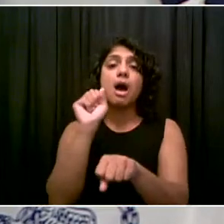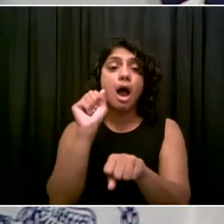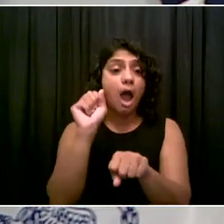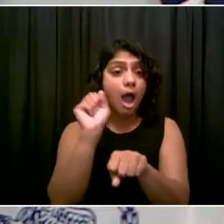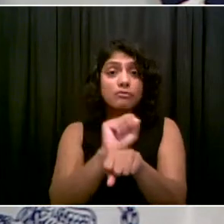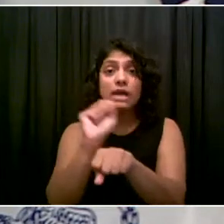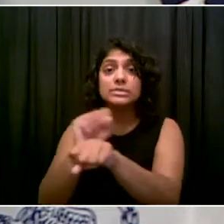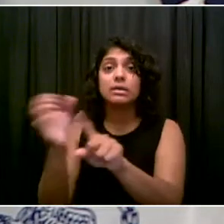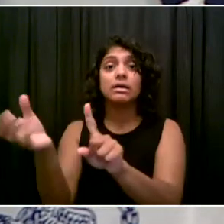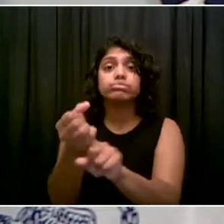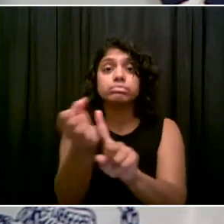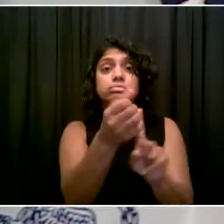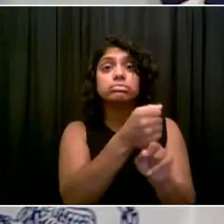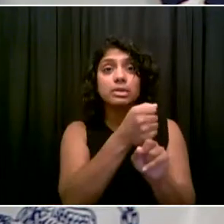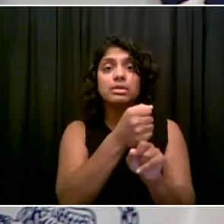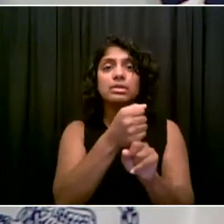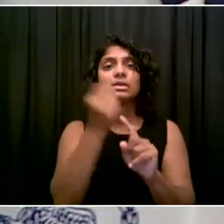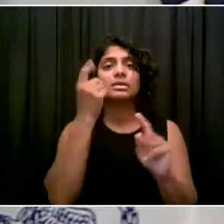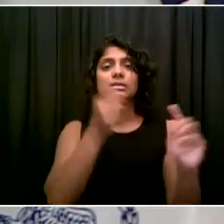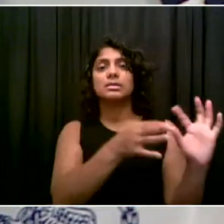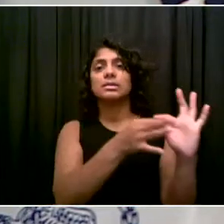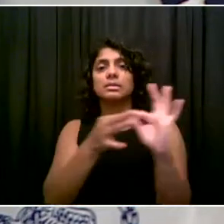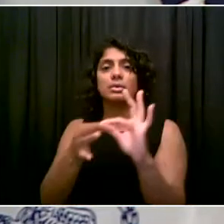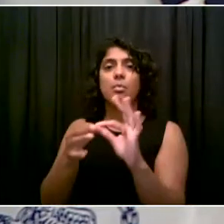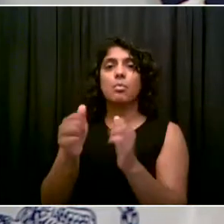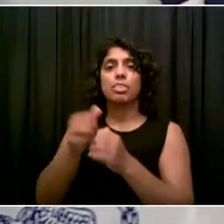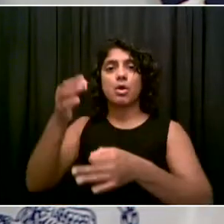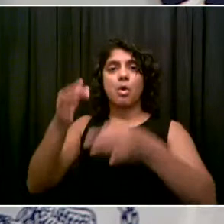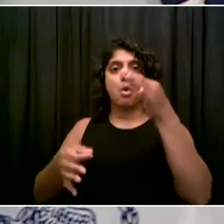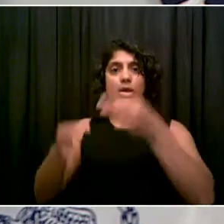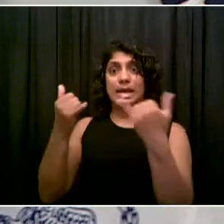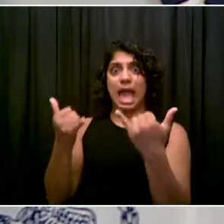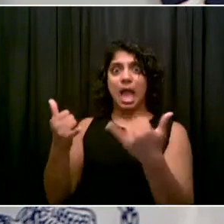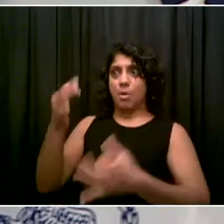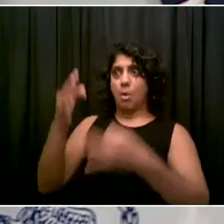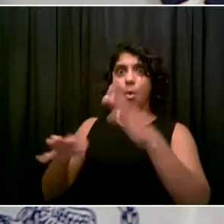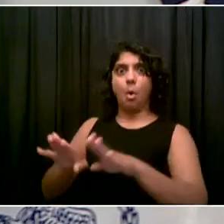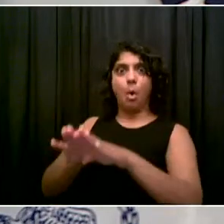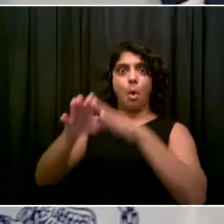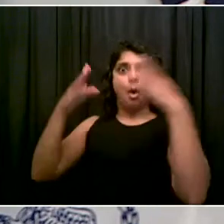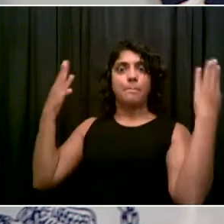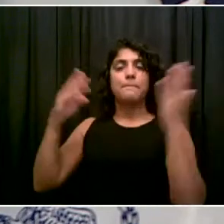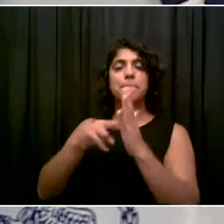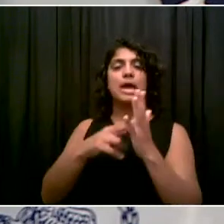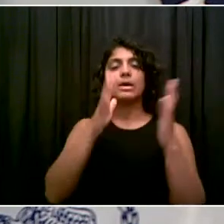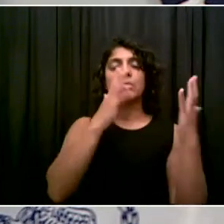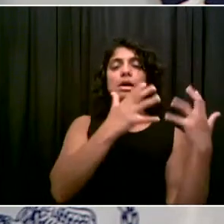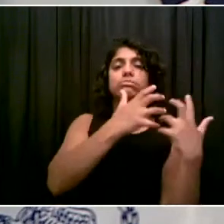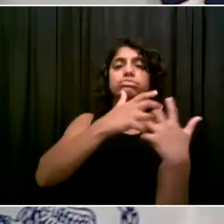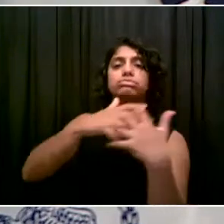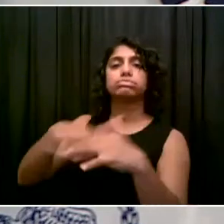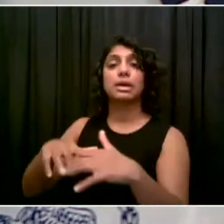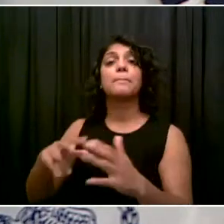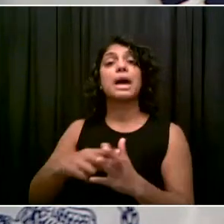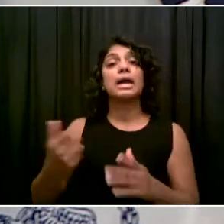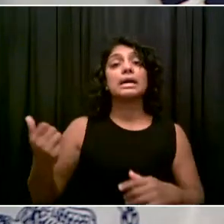THERE ALWAYS HAS TO BE A SENSE OF CONSEQUENCE. THE INCREASED NUMBER OF GUN ARRESTS, THE FACT THAT THE COURT SYSTEM IS NOW FUNCTIONING